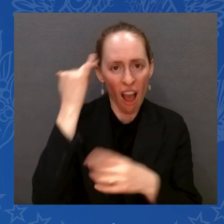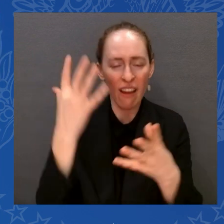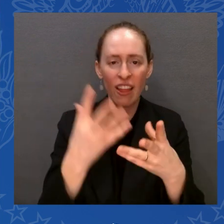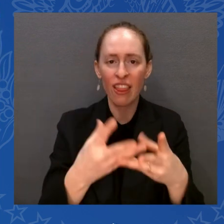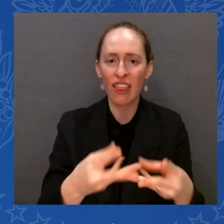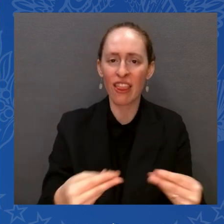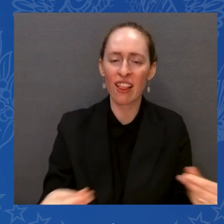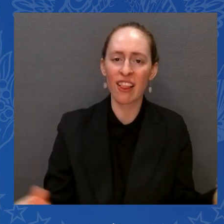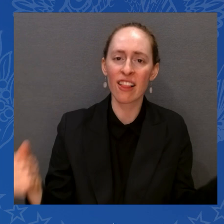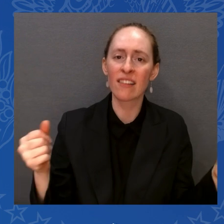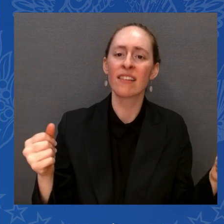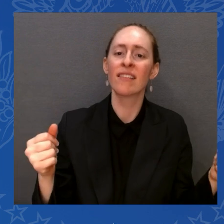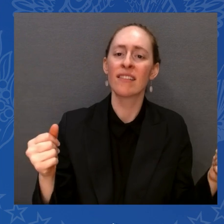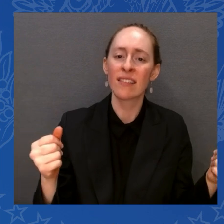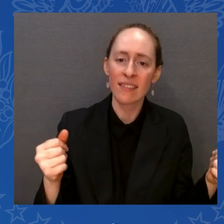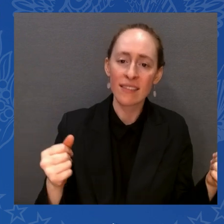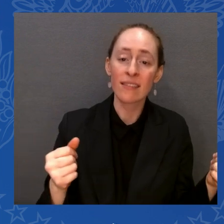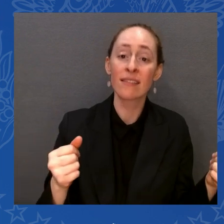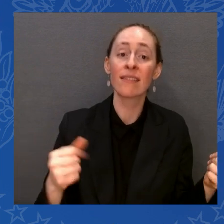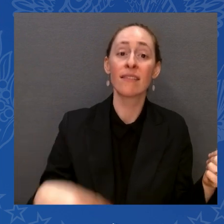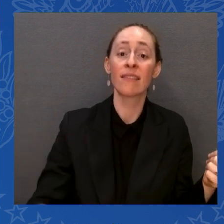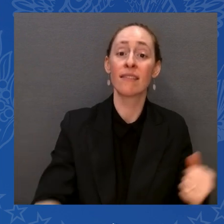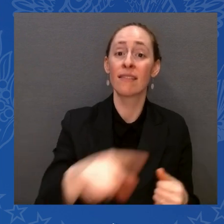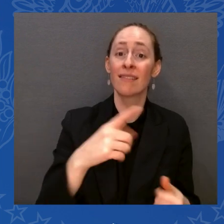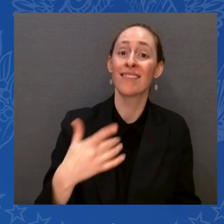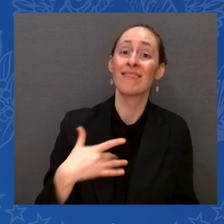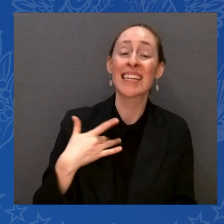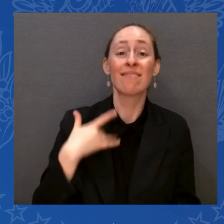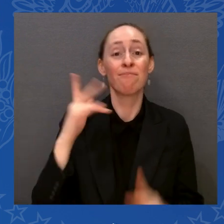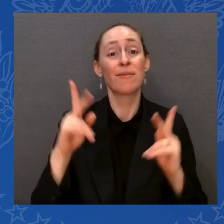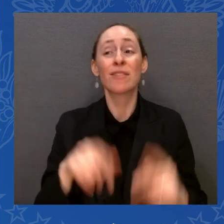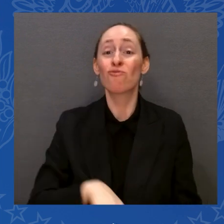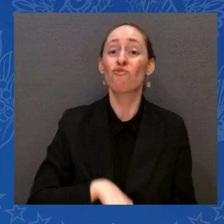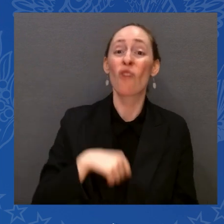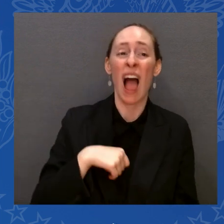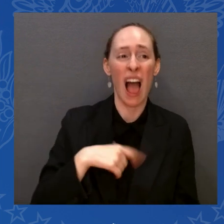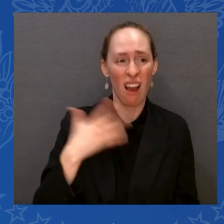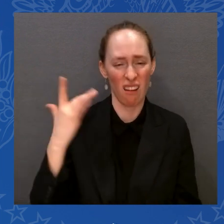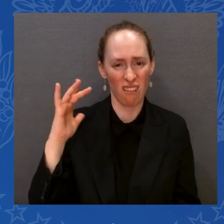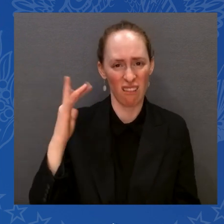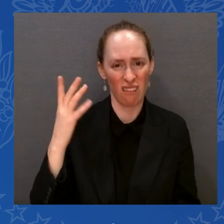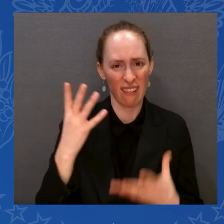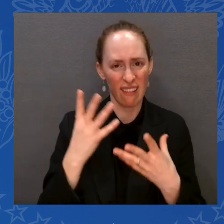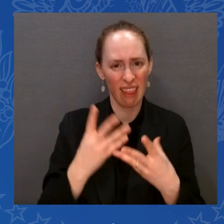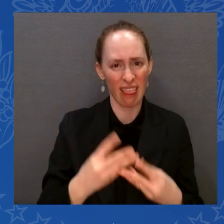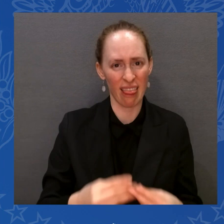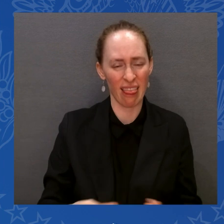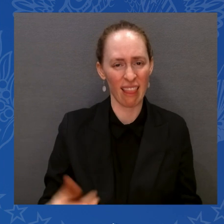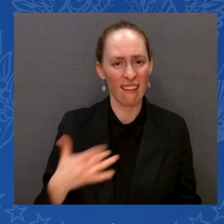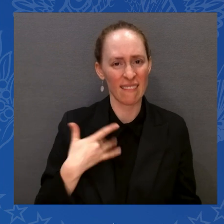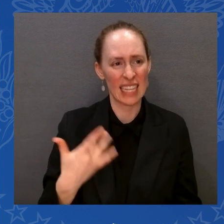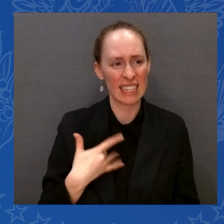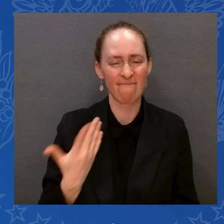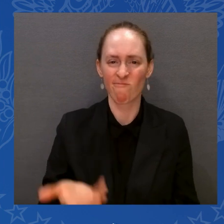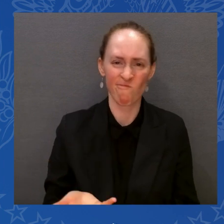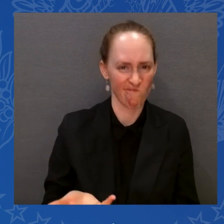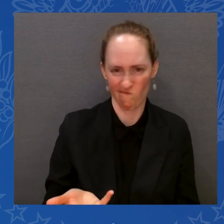pride, self-esteem, a sense of self-worth. But now we're going to turn that around.